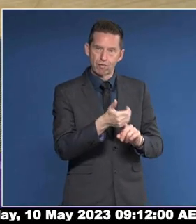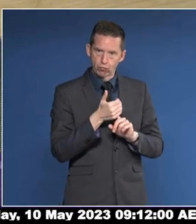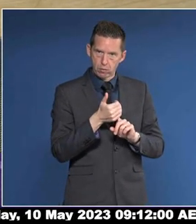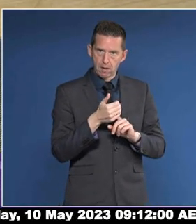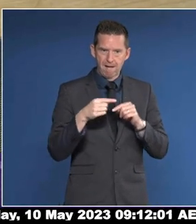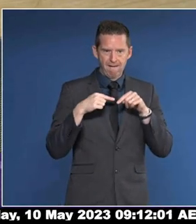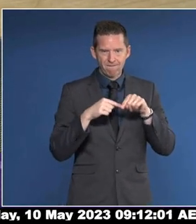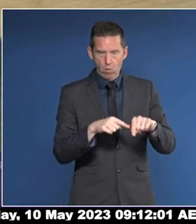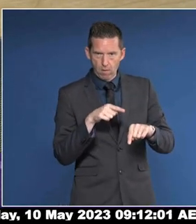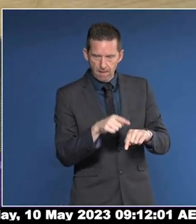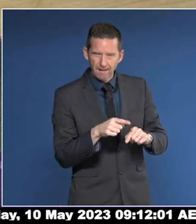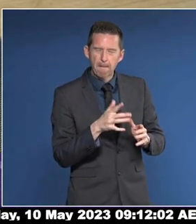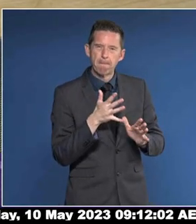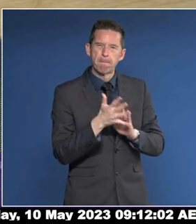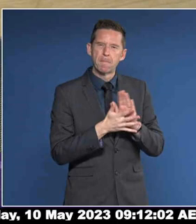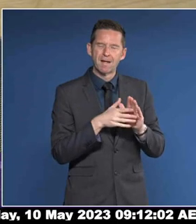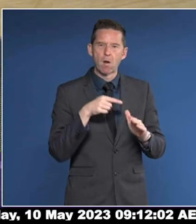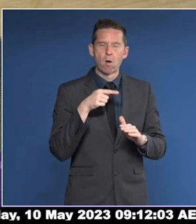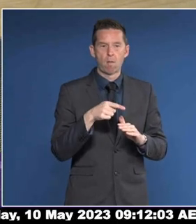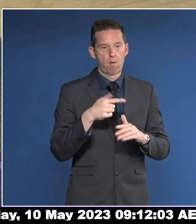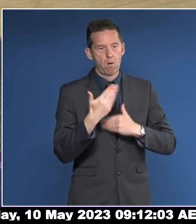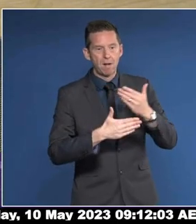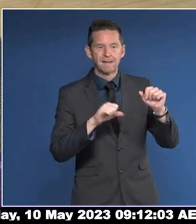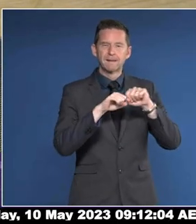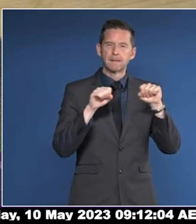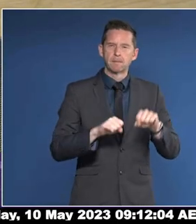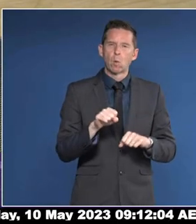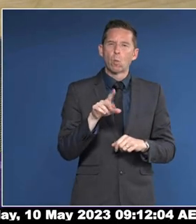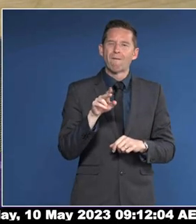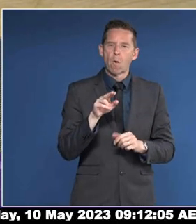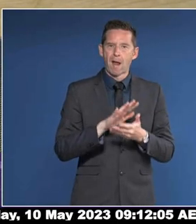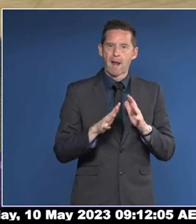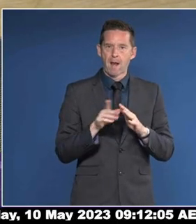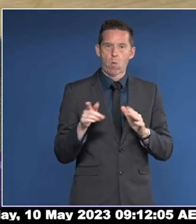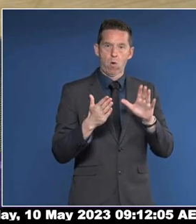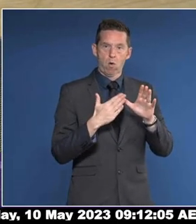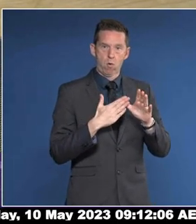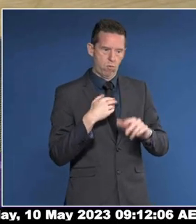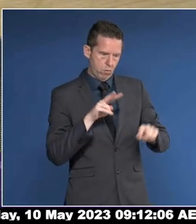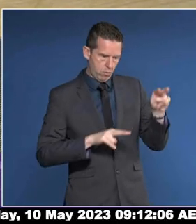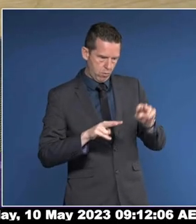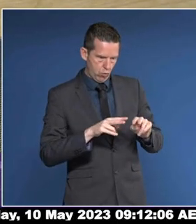means that they are oriented towards assessing risks to children reported to a